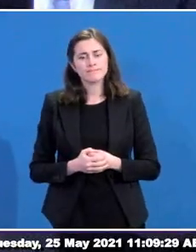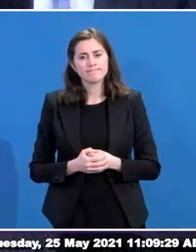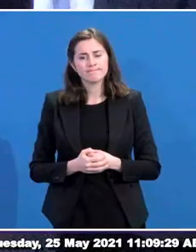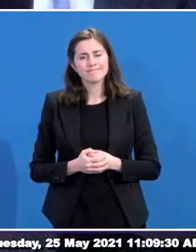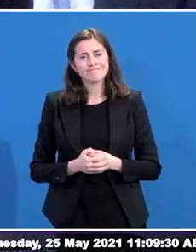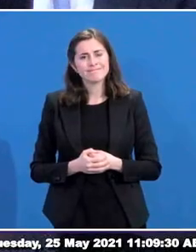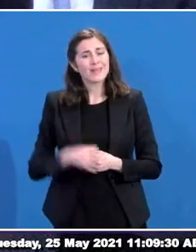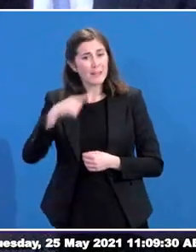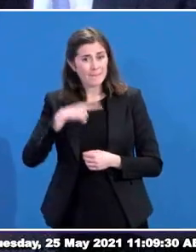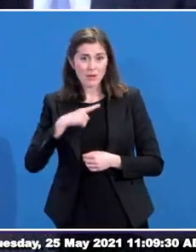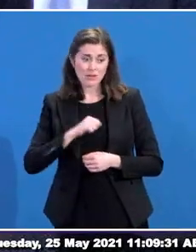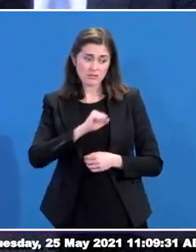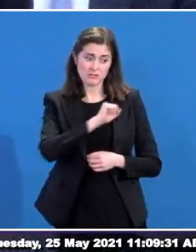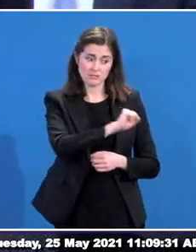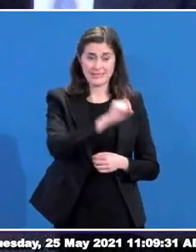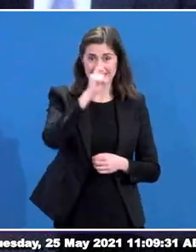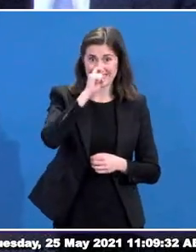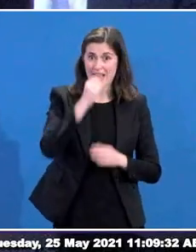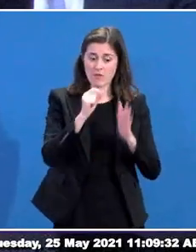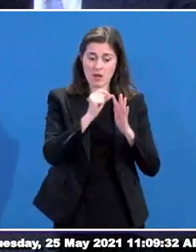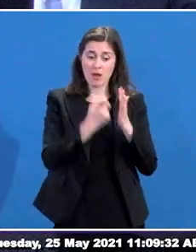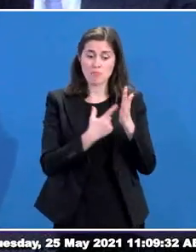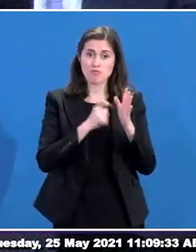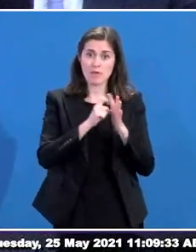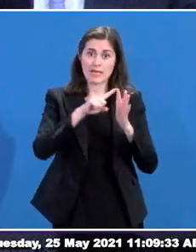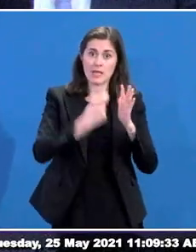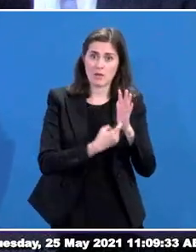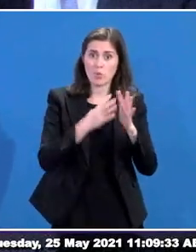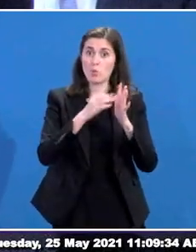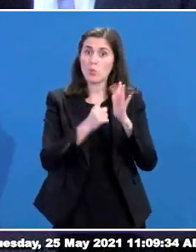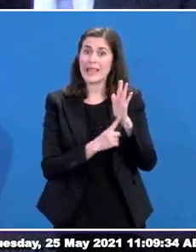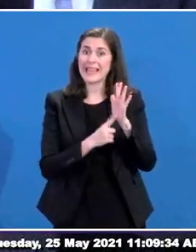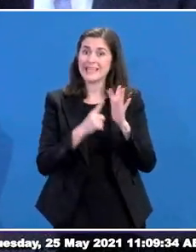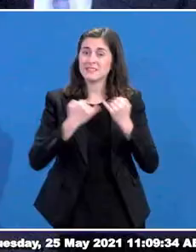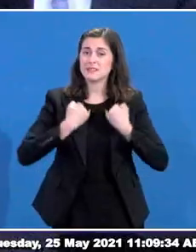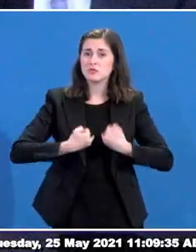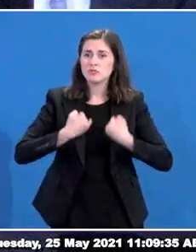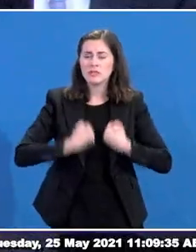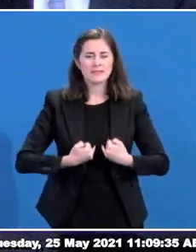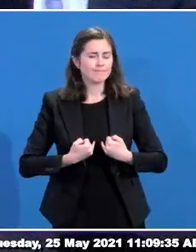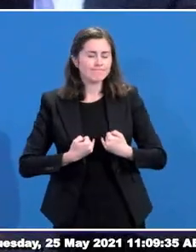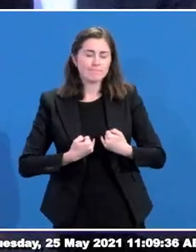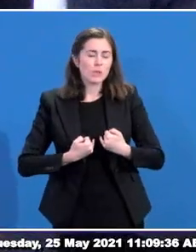because of her Prader-Willi, she does needs to have. It's not as simple as giving her any old choice.